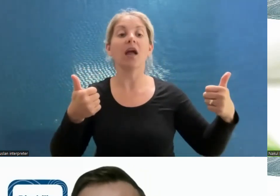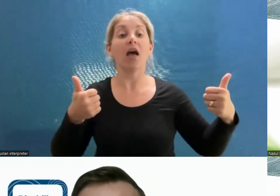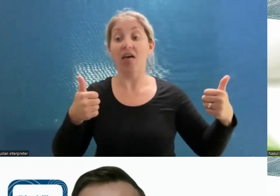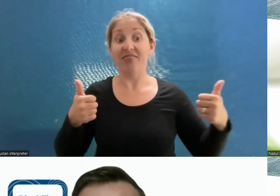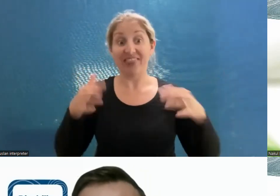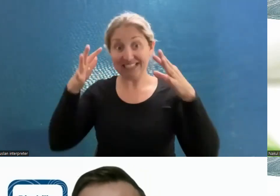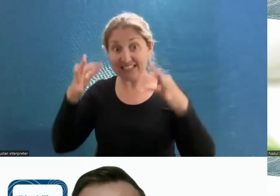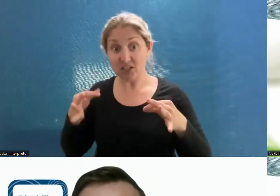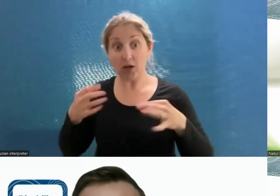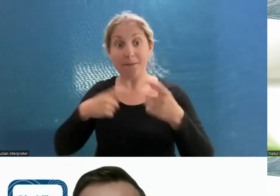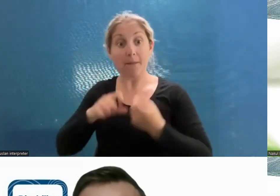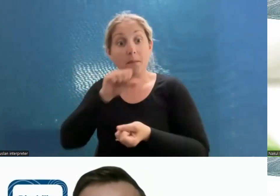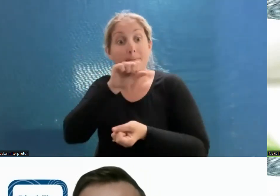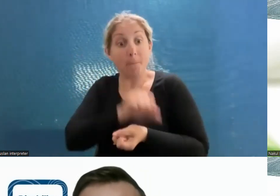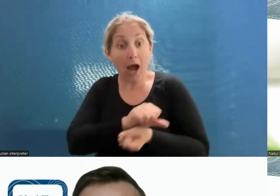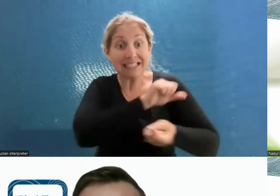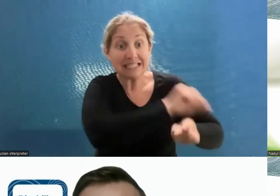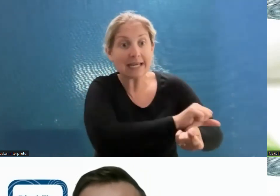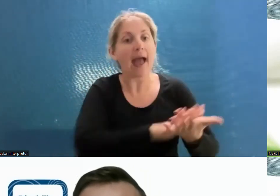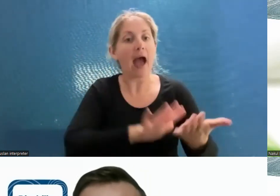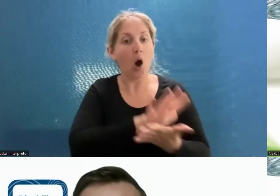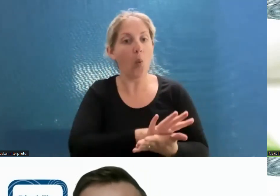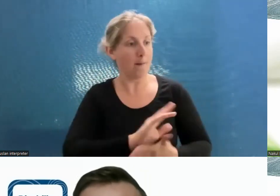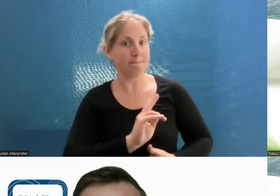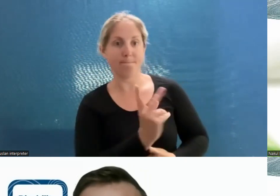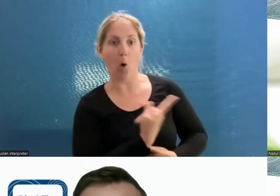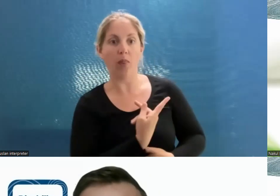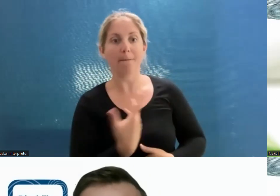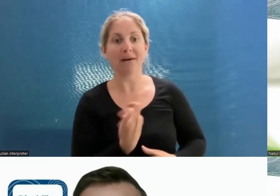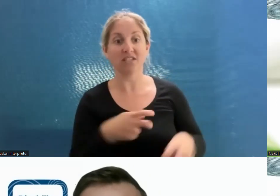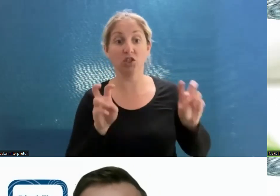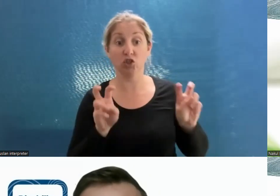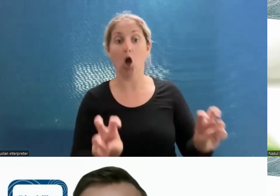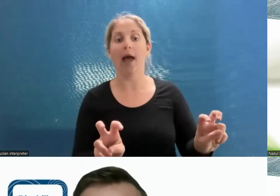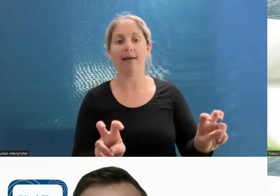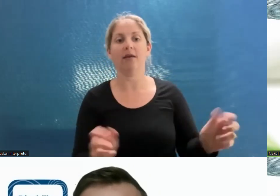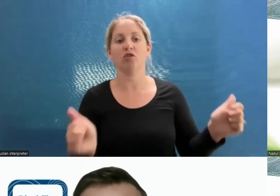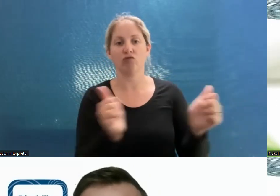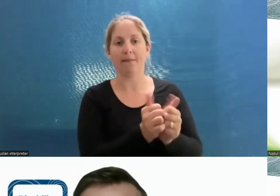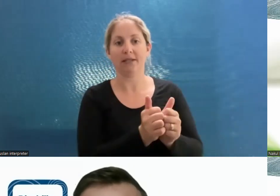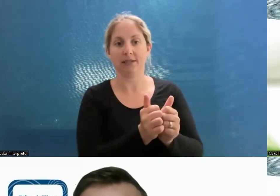you and the agency is signing an agreement. That agreement is in the tribunal.